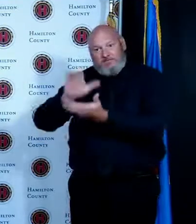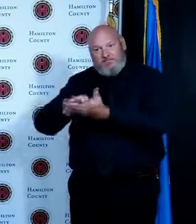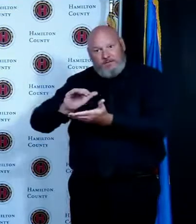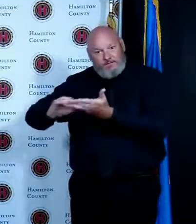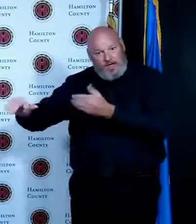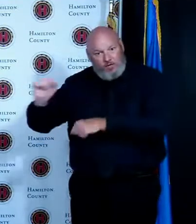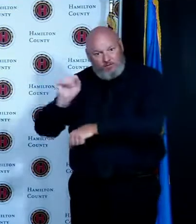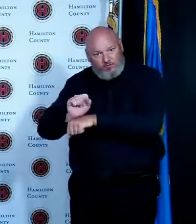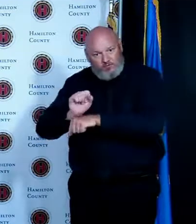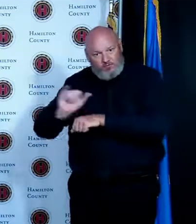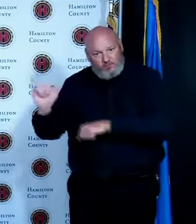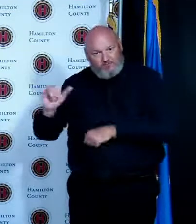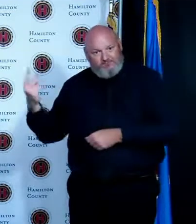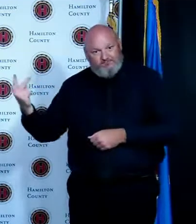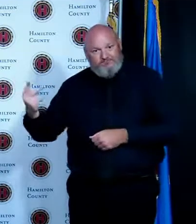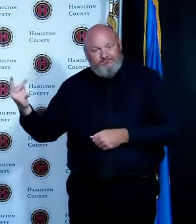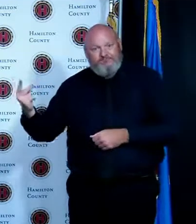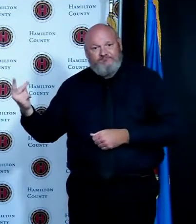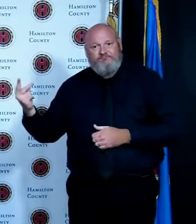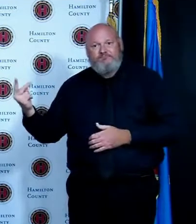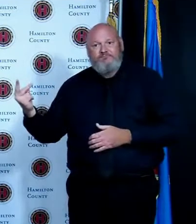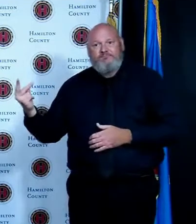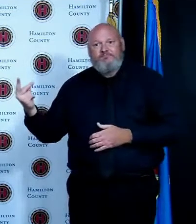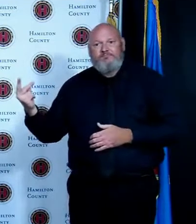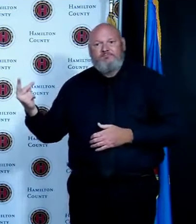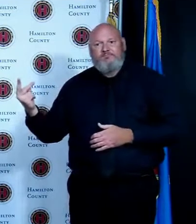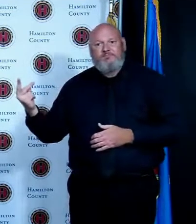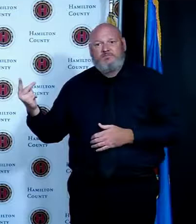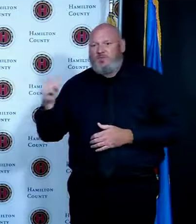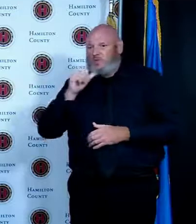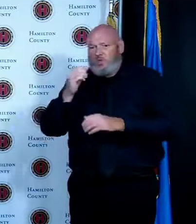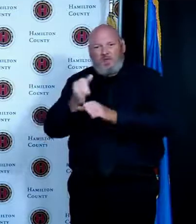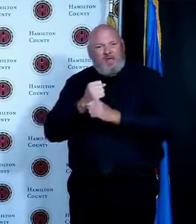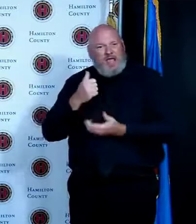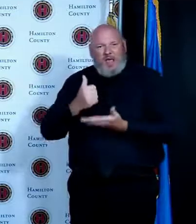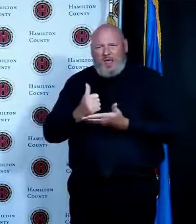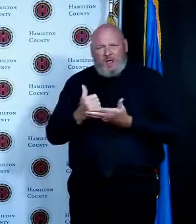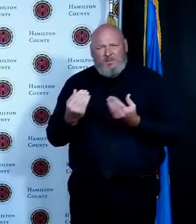children will be out on the streets that's what we're up against that's why